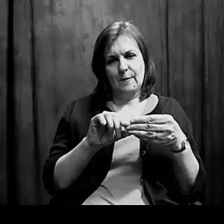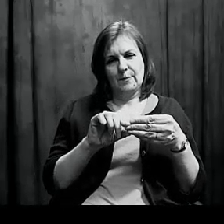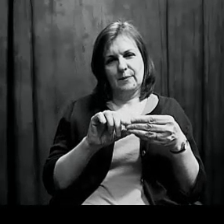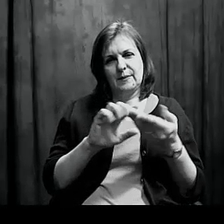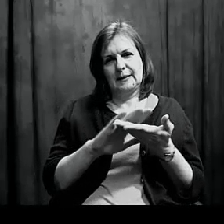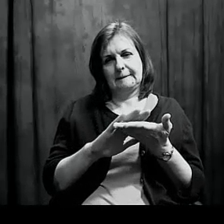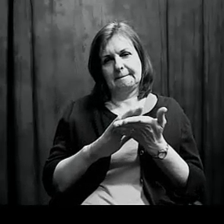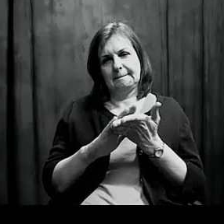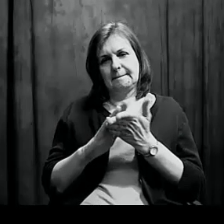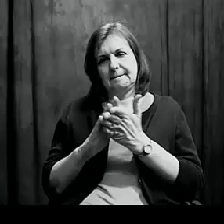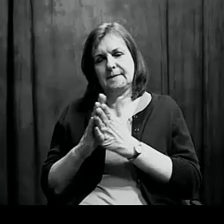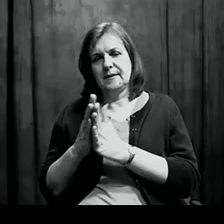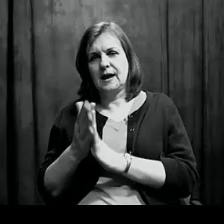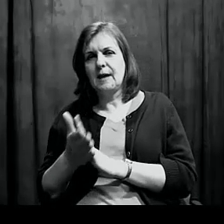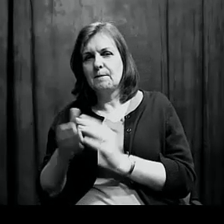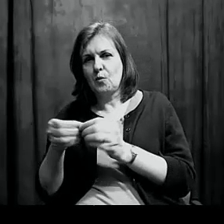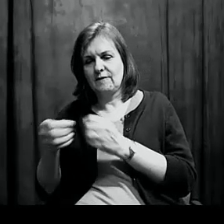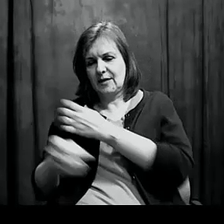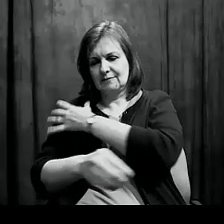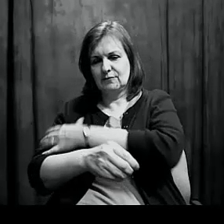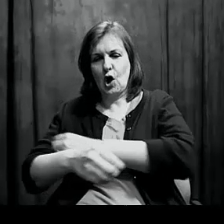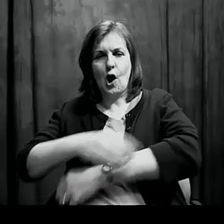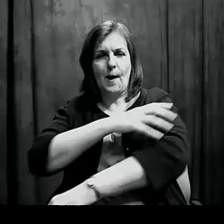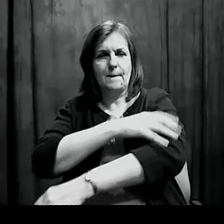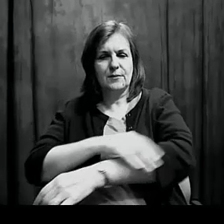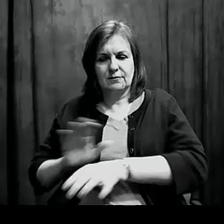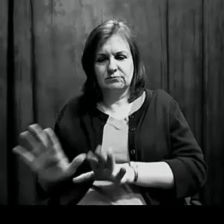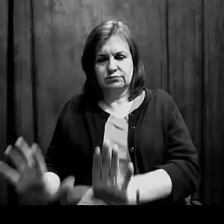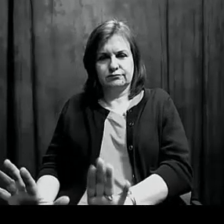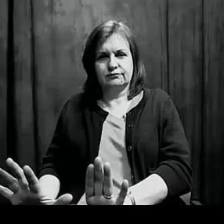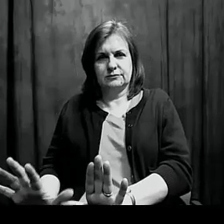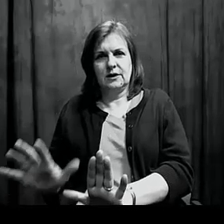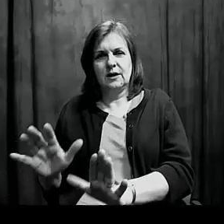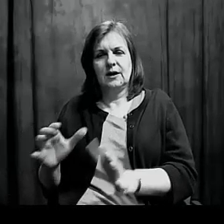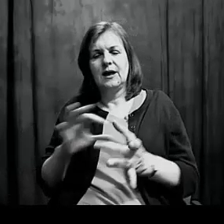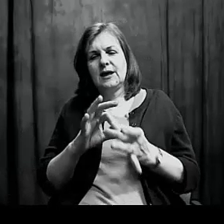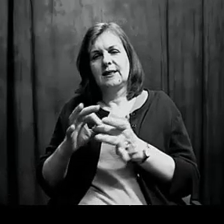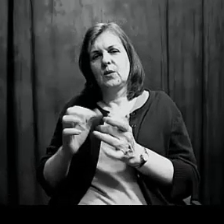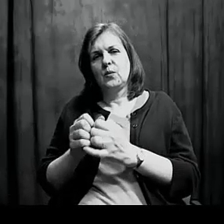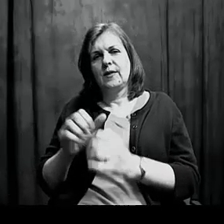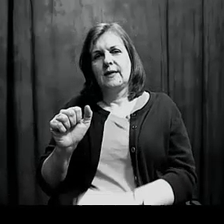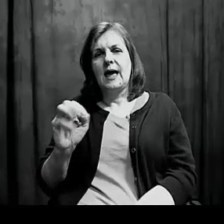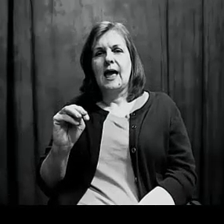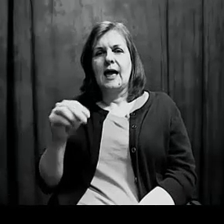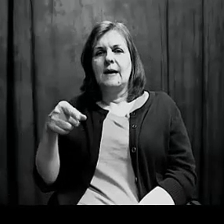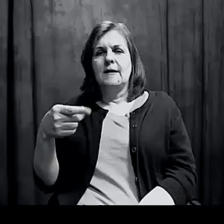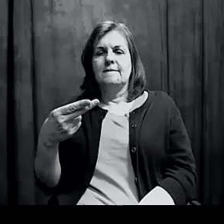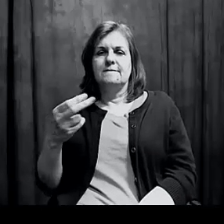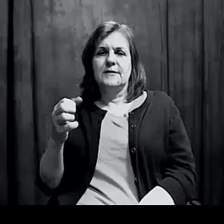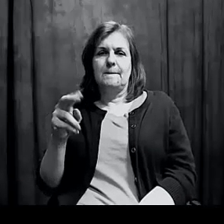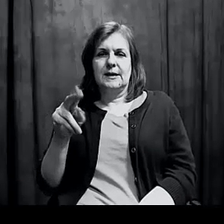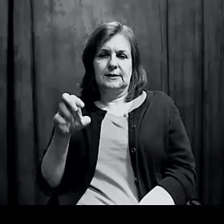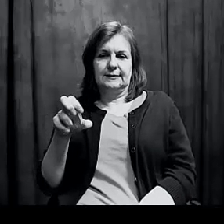so this is our link - the lobe finned fishes are our link to amphibians